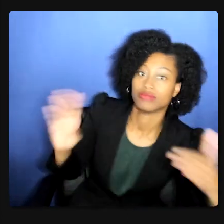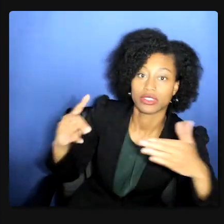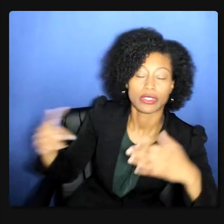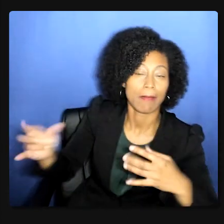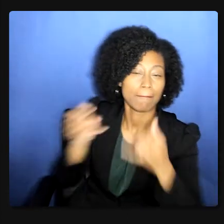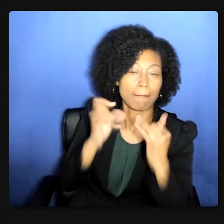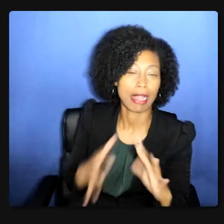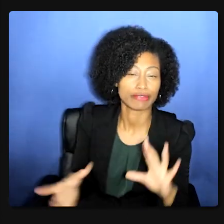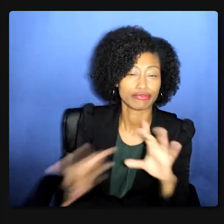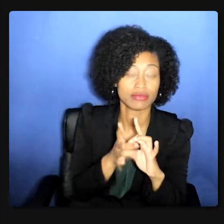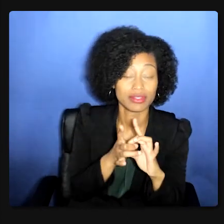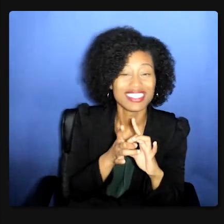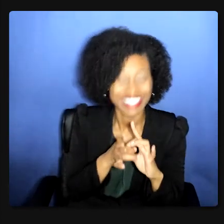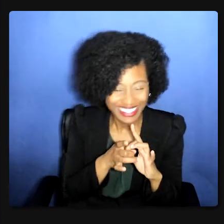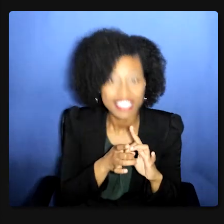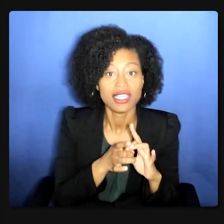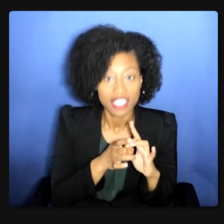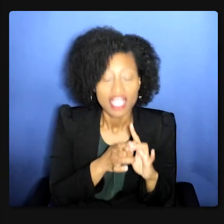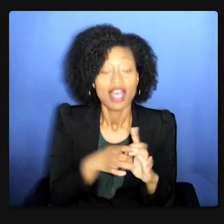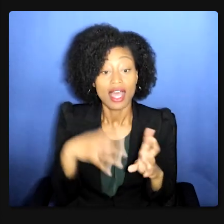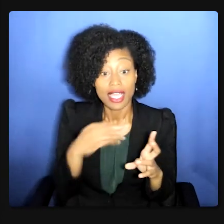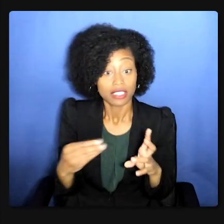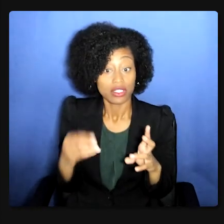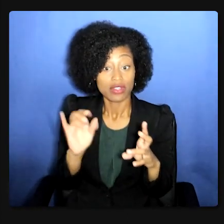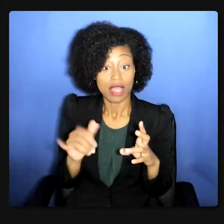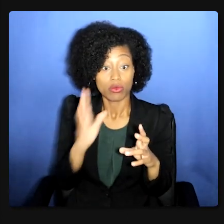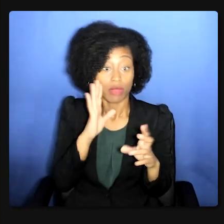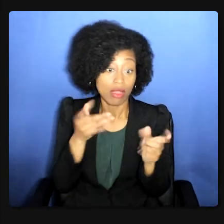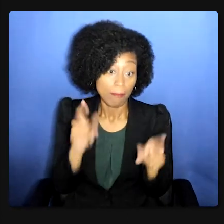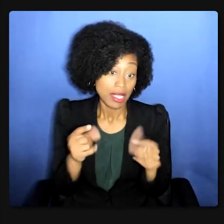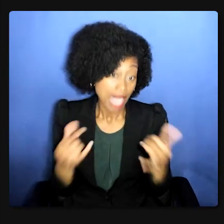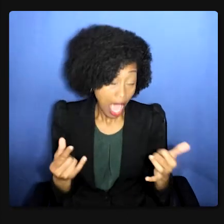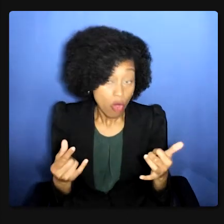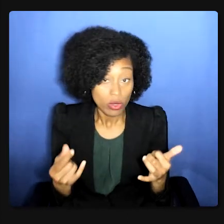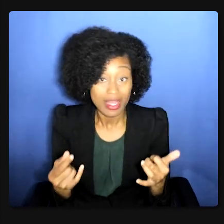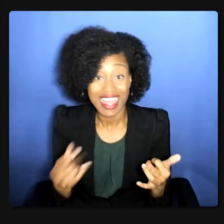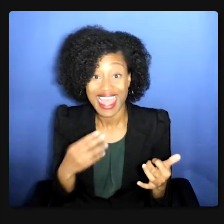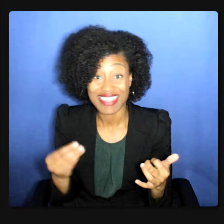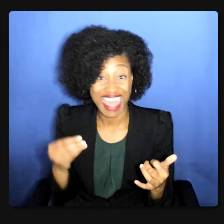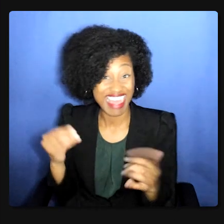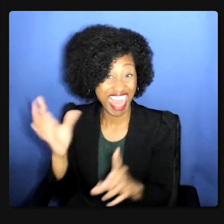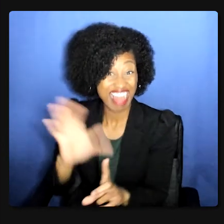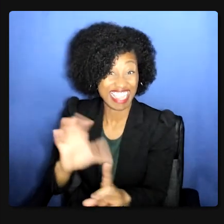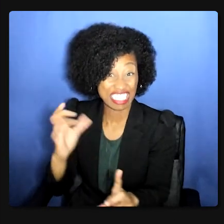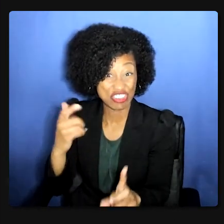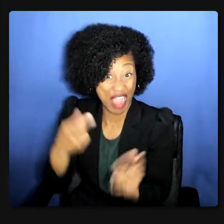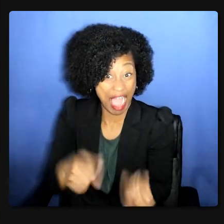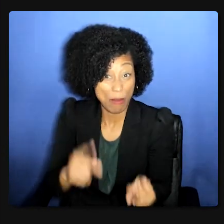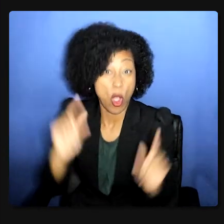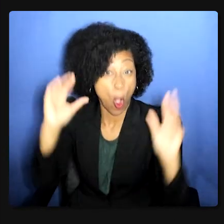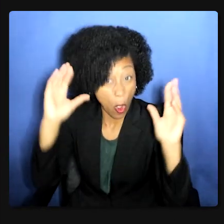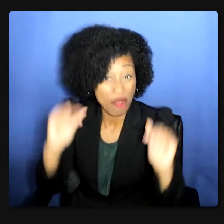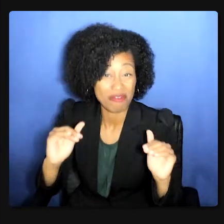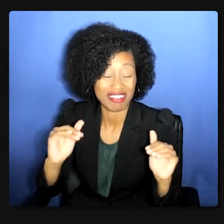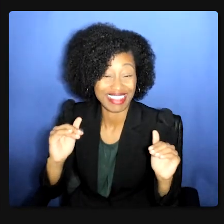We already, as soon as we have this IP, the actual allocation call will happen now. And once this allocation happens,